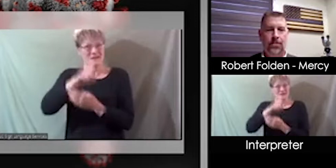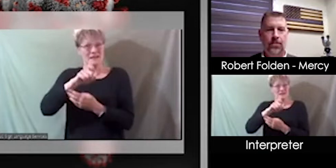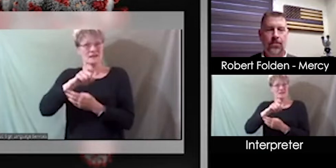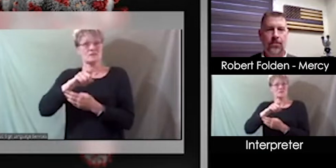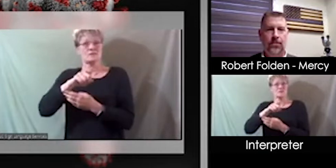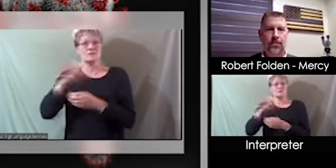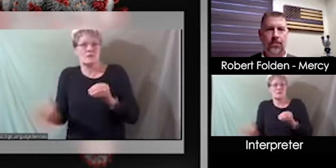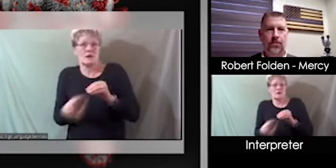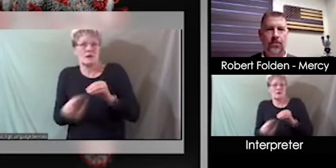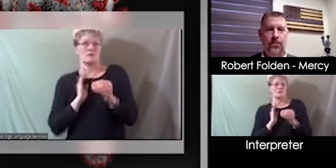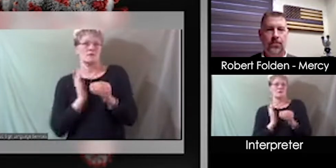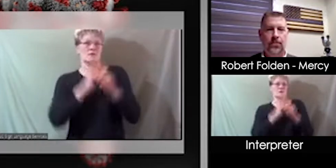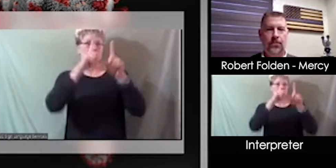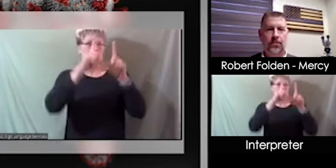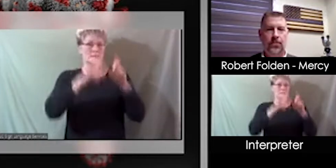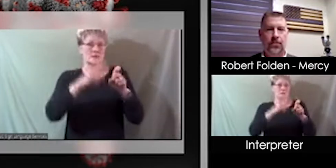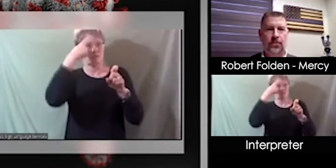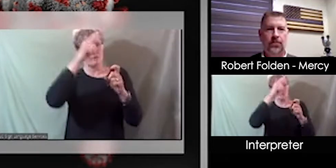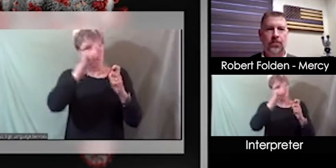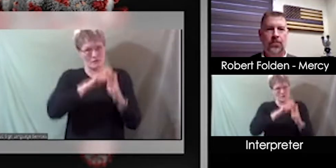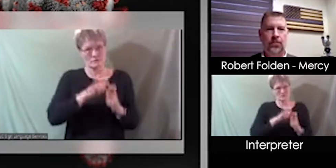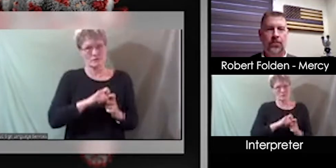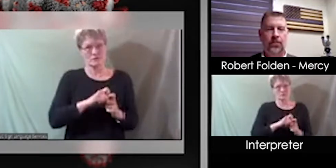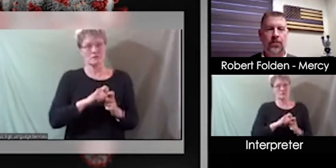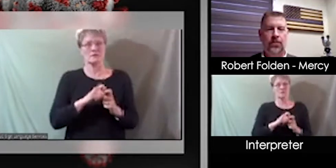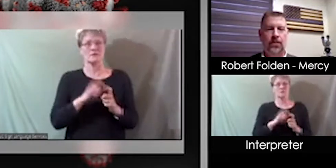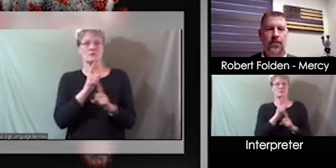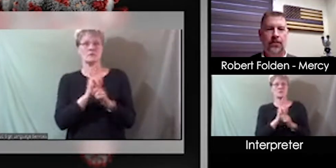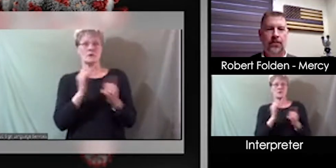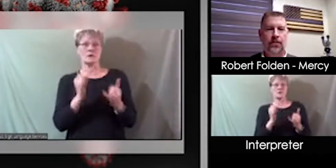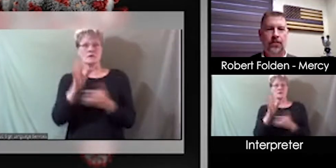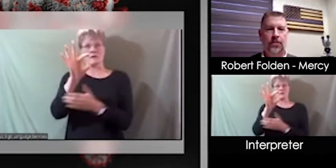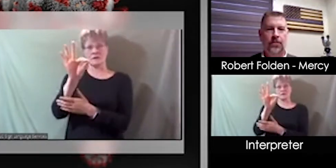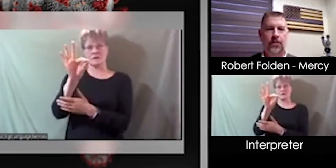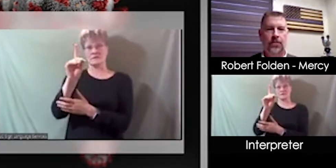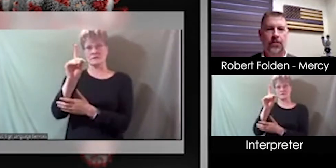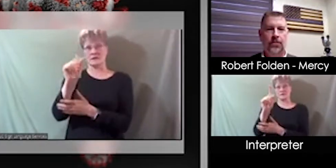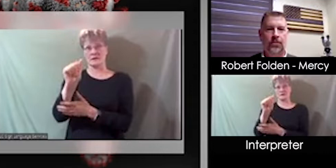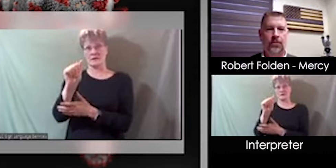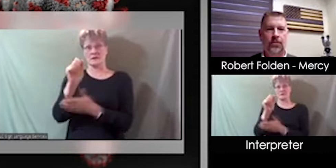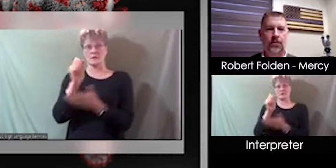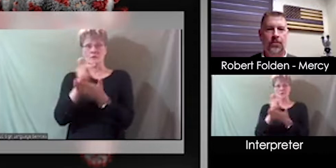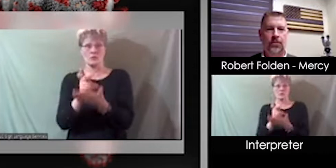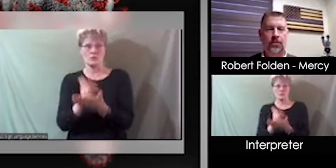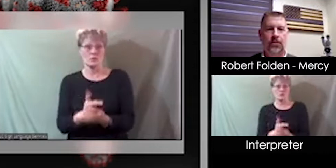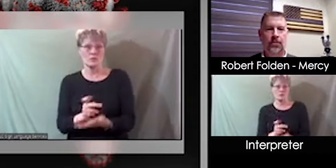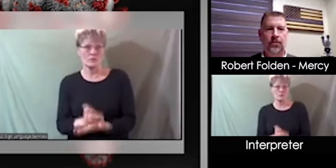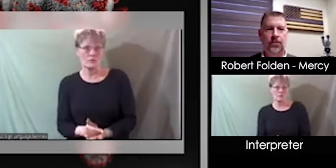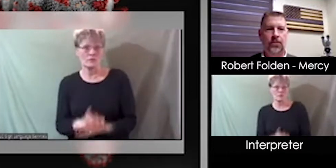tests that are FDA approved coming online and being available. There are some in the pipeline that